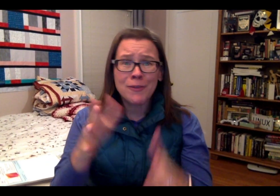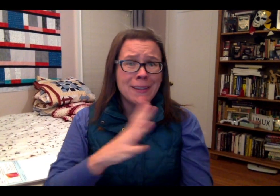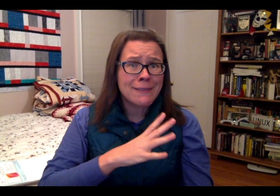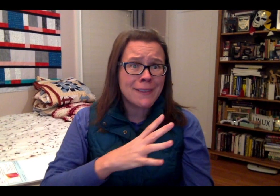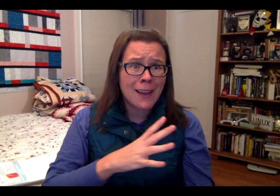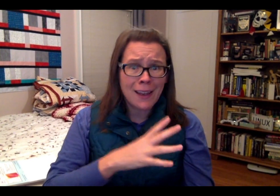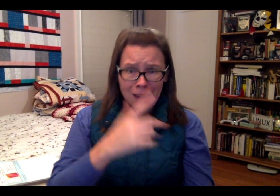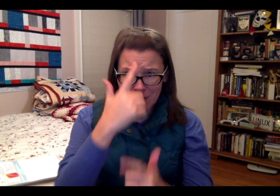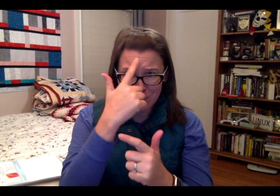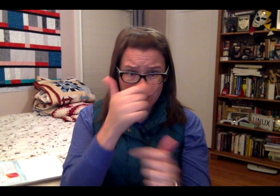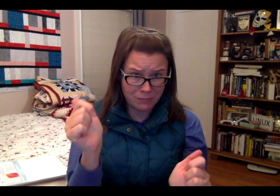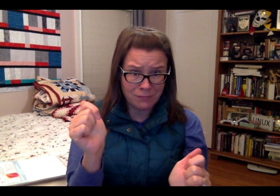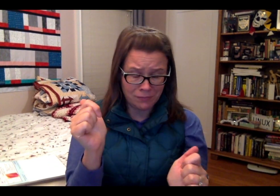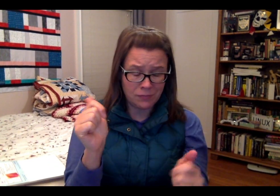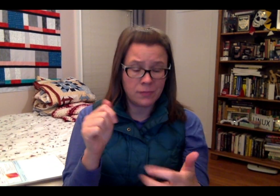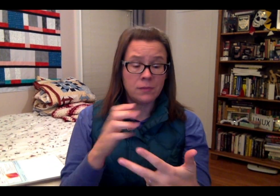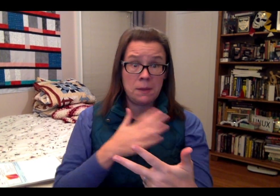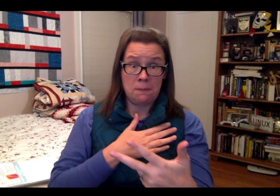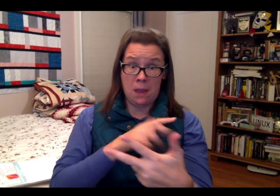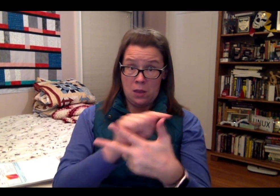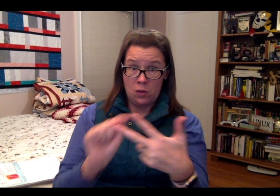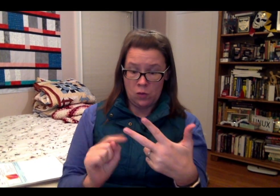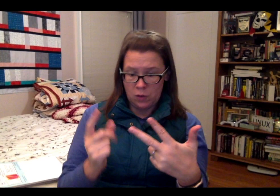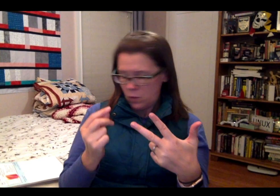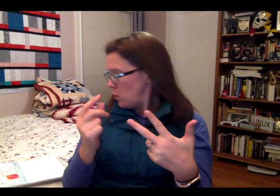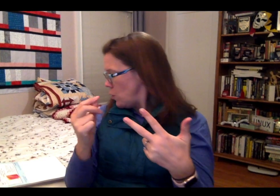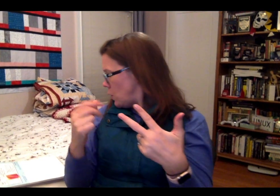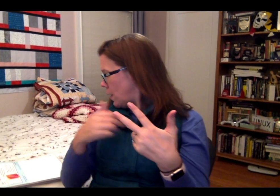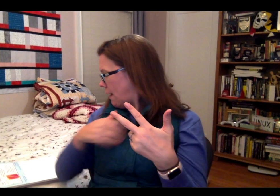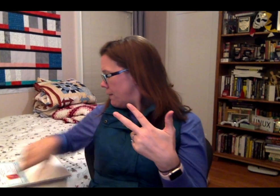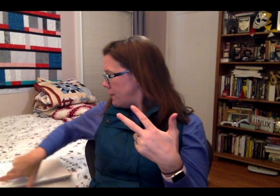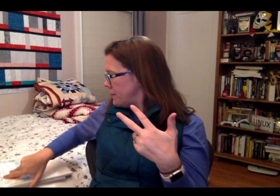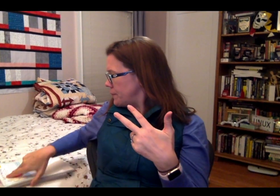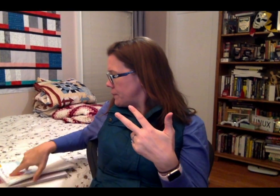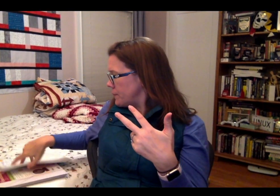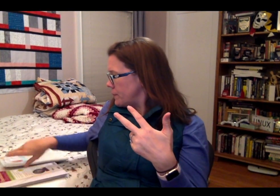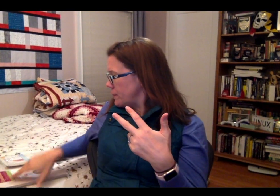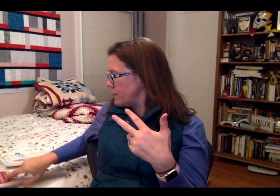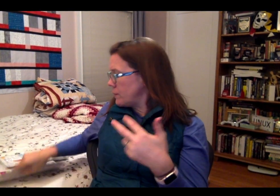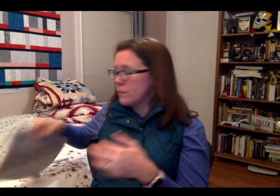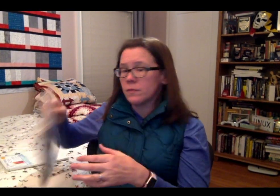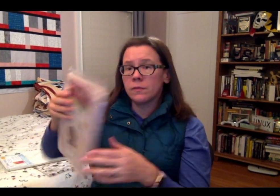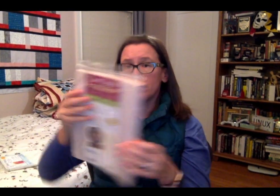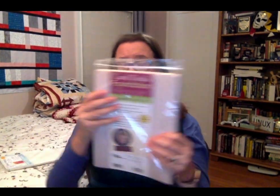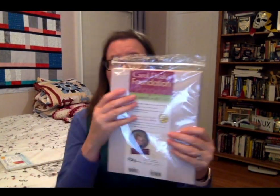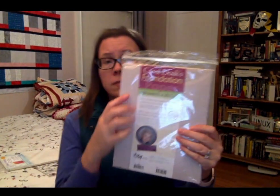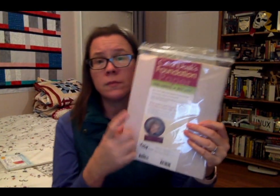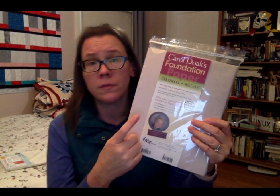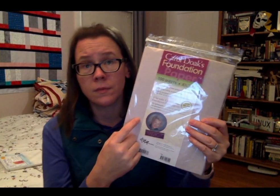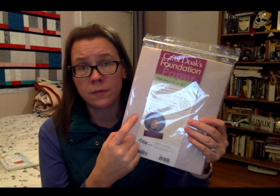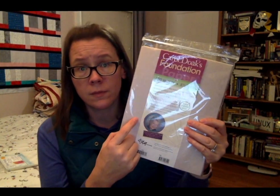Really there are many other options for paper out there - if you have one you prefer, use that!